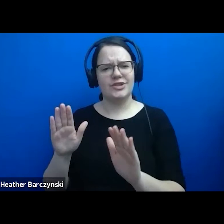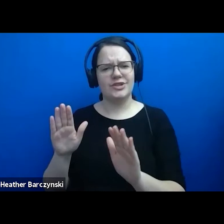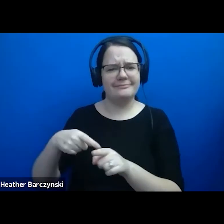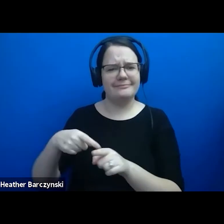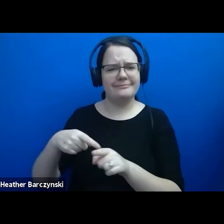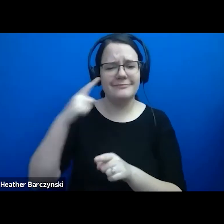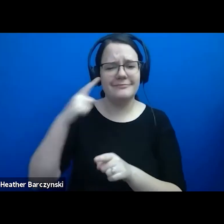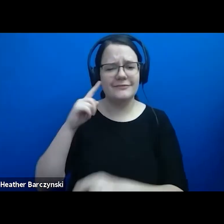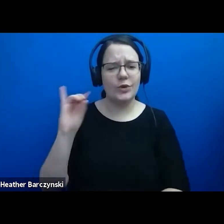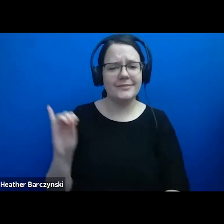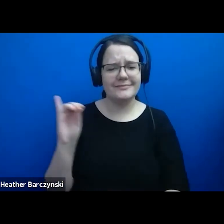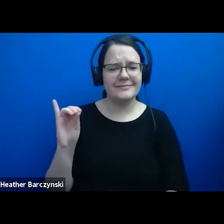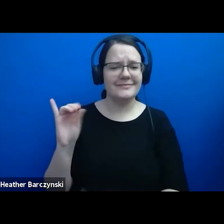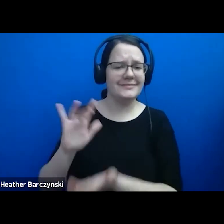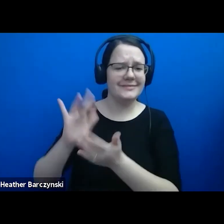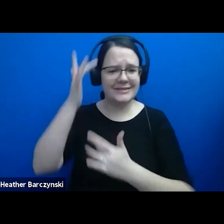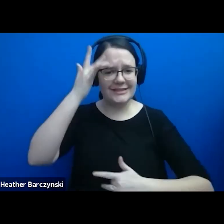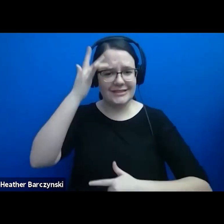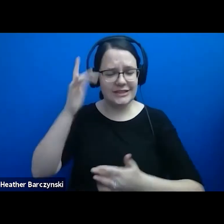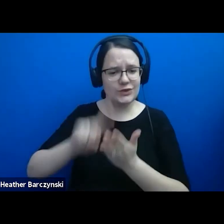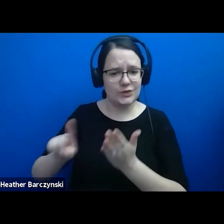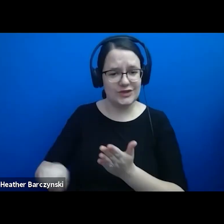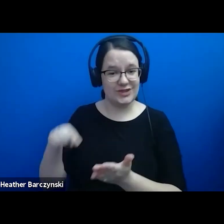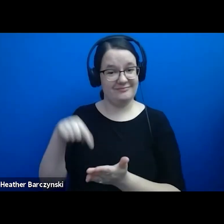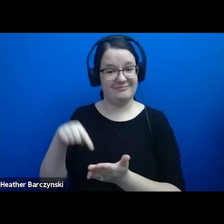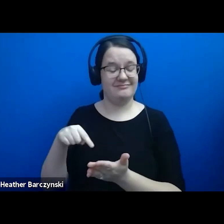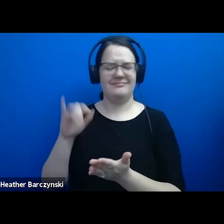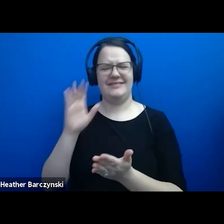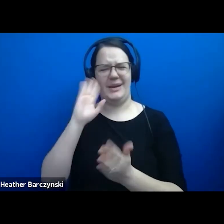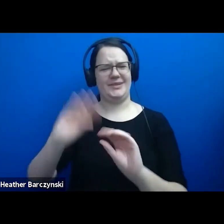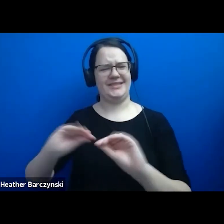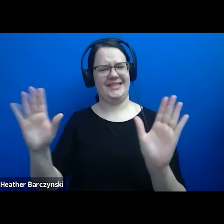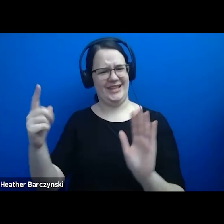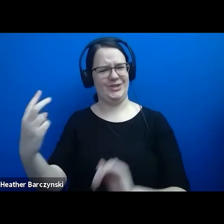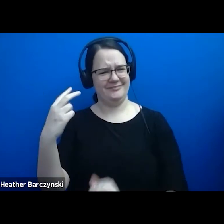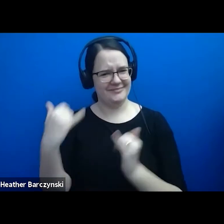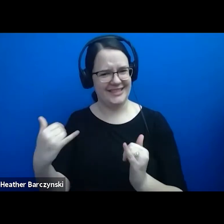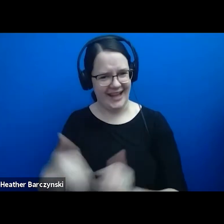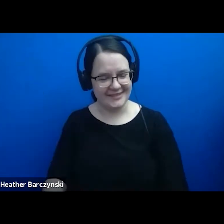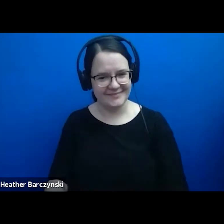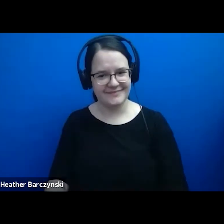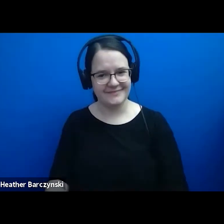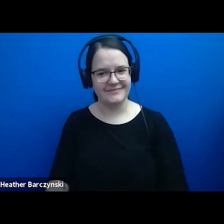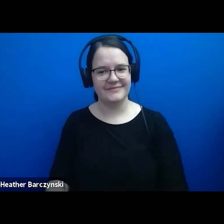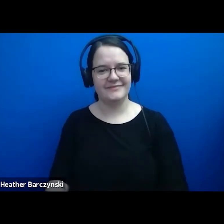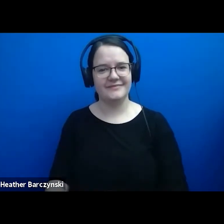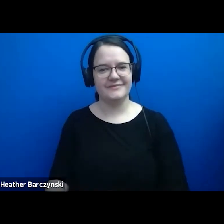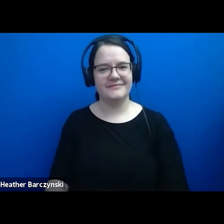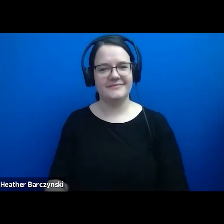particular and that's going to be very evident um as we go through the conversation today so as many